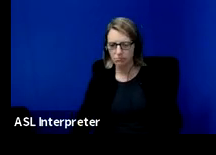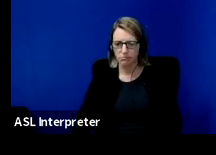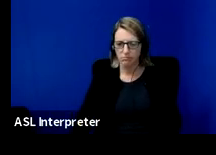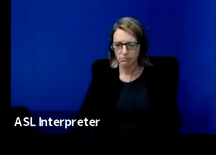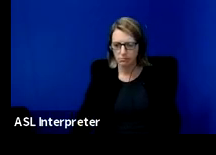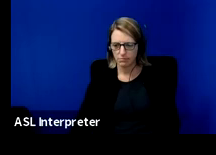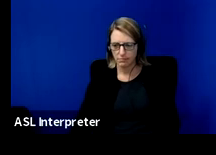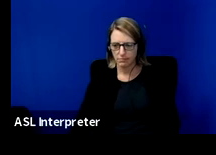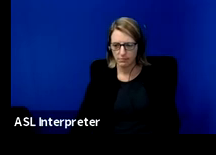ESD 112-- Kristina Wambold: Oh, right.